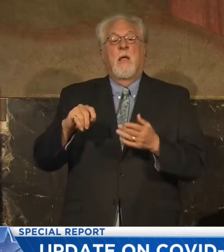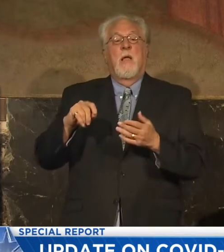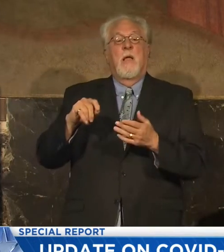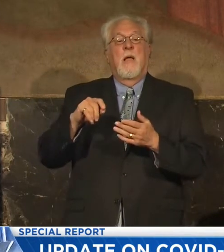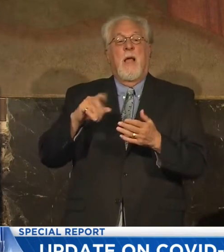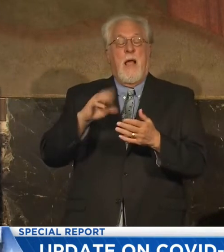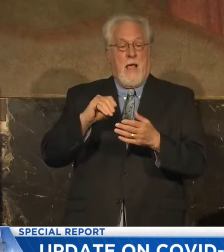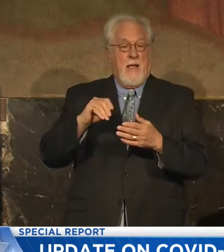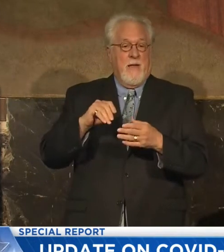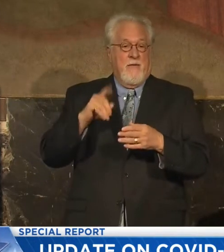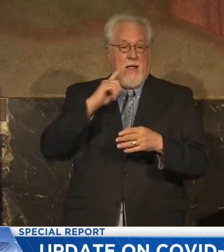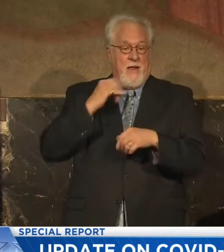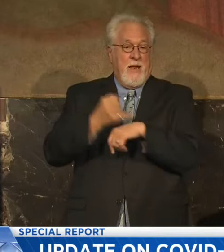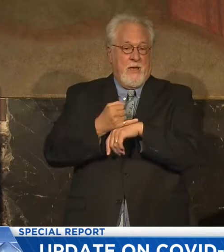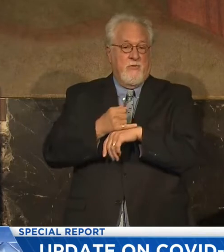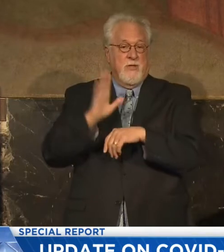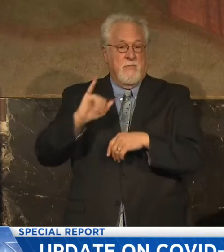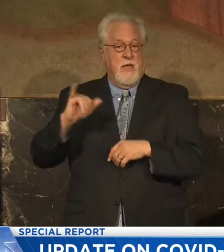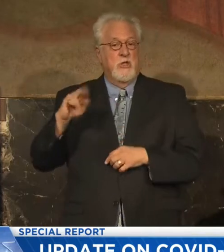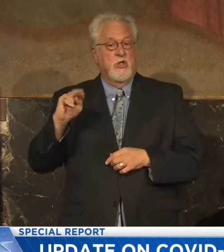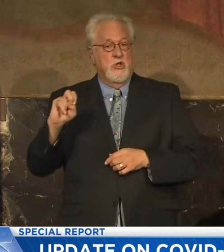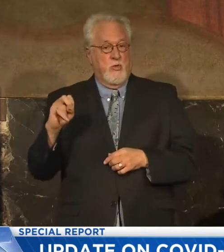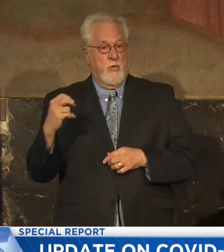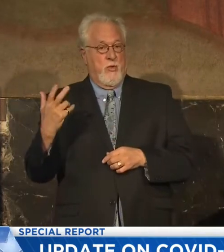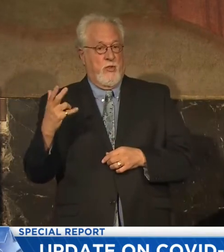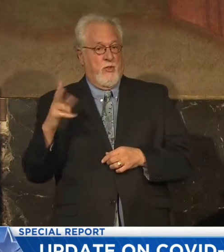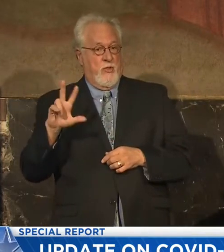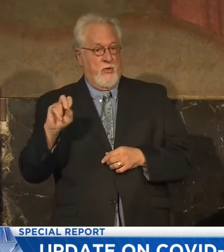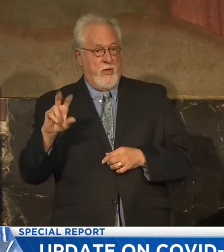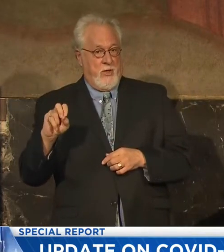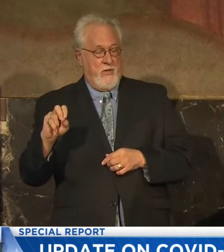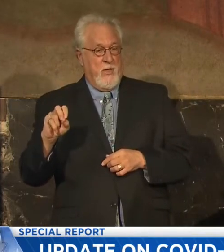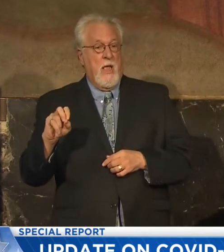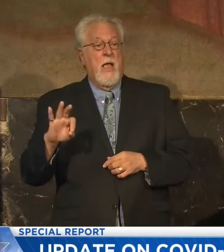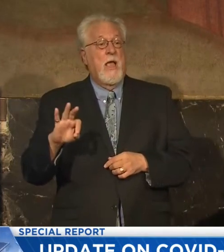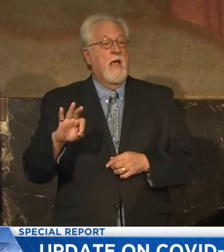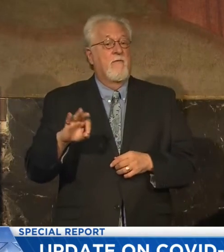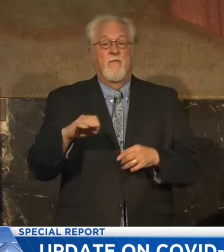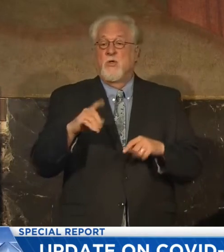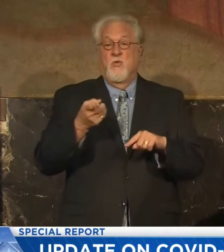SALES TAX DOLLARS TO SUBMIT THEIR MARCH 2020 AND APRIL 2020